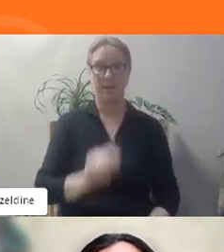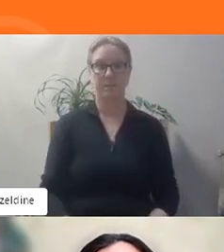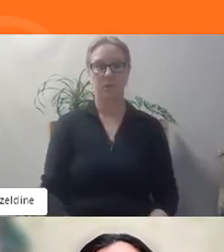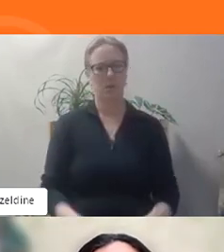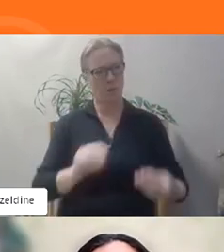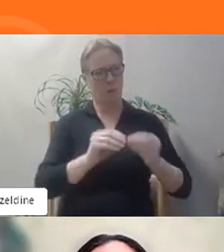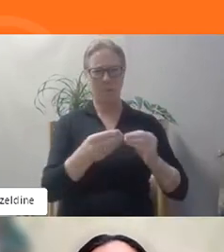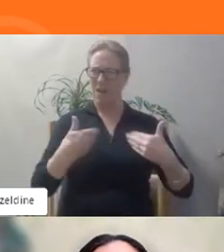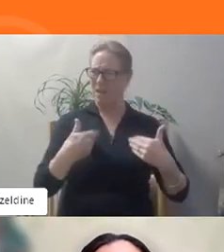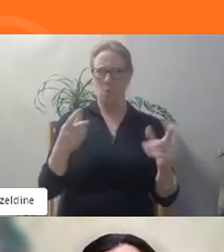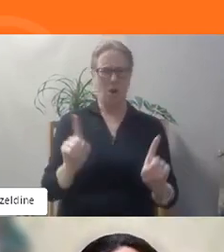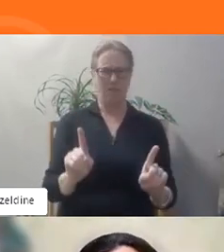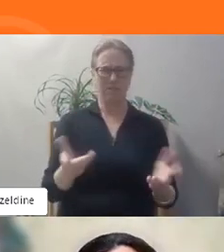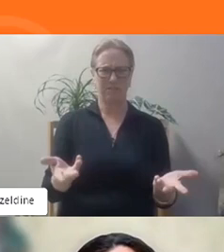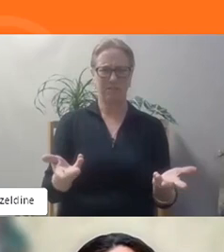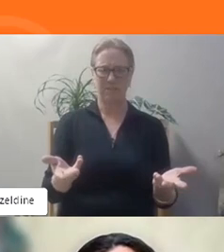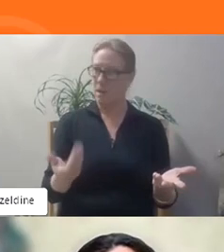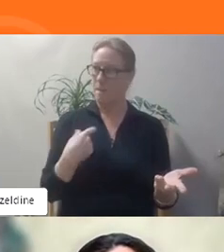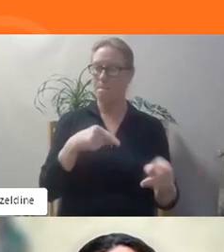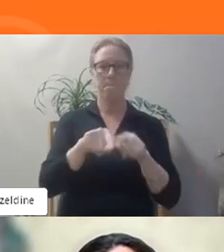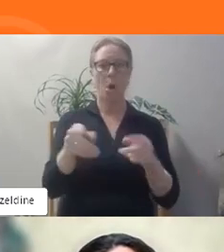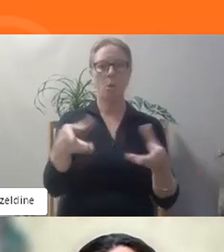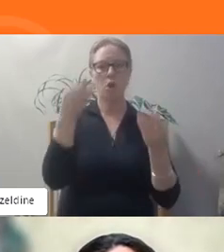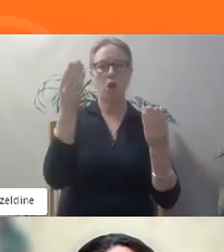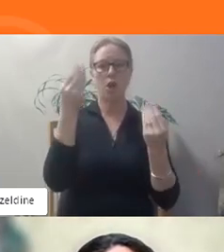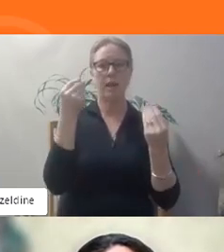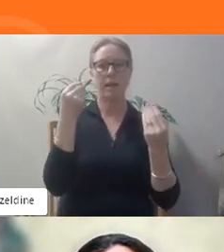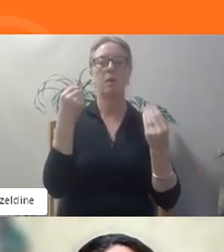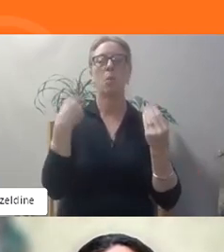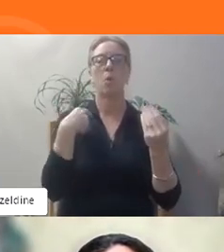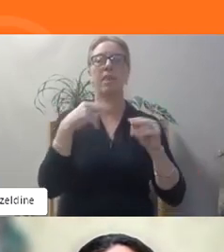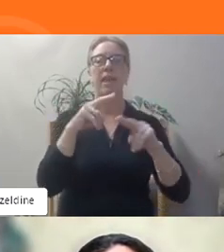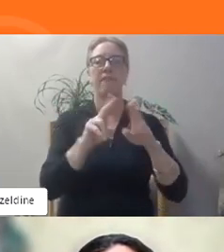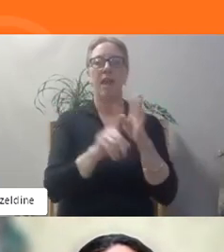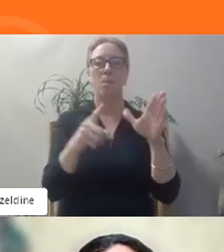us? That's most learners with SLD are not recognised in the education